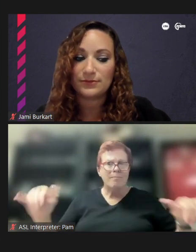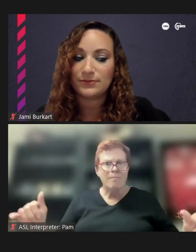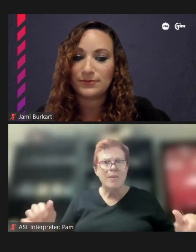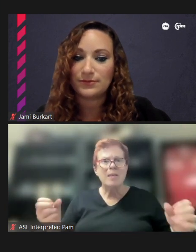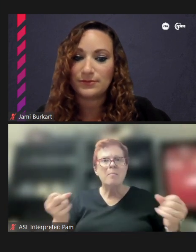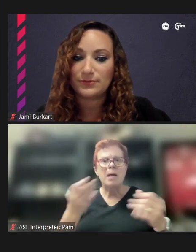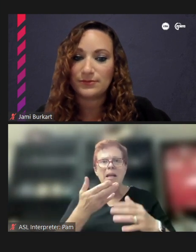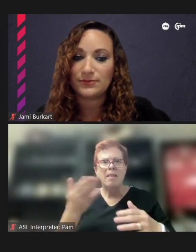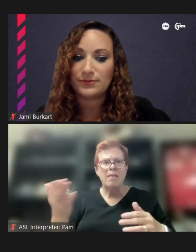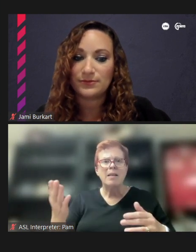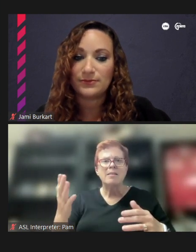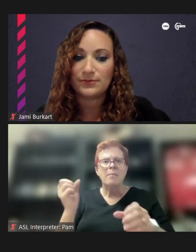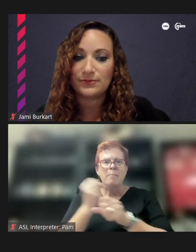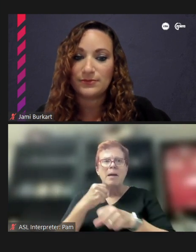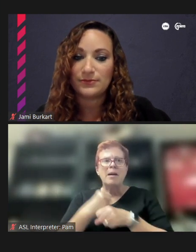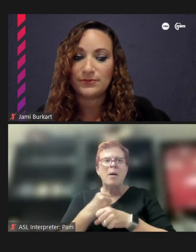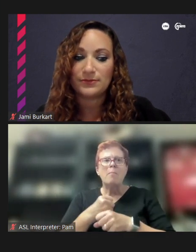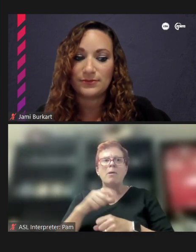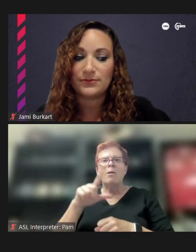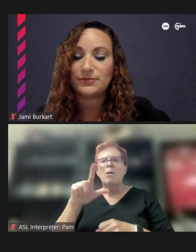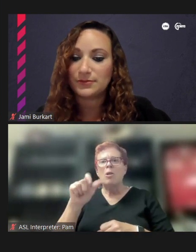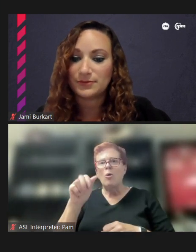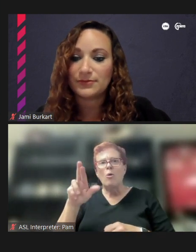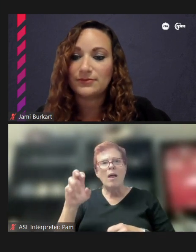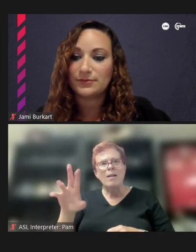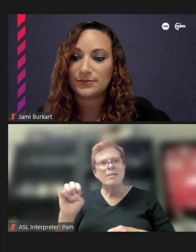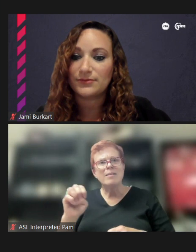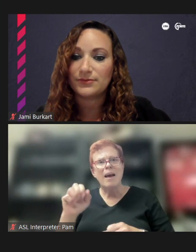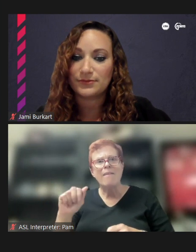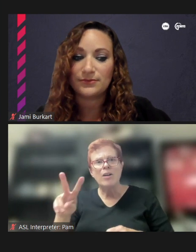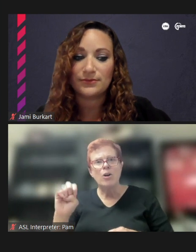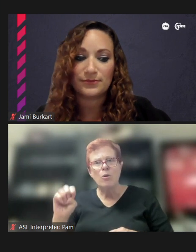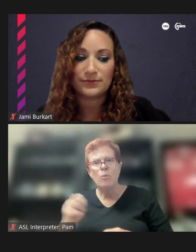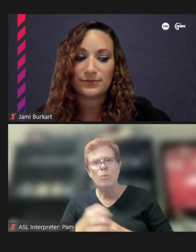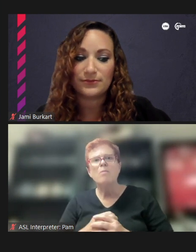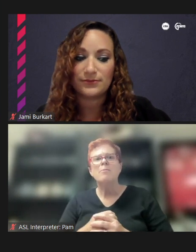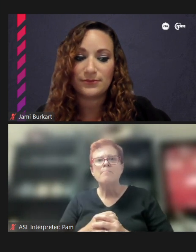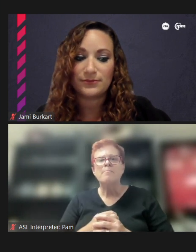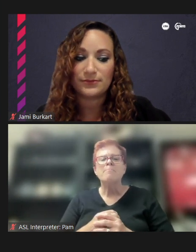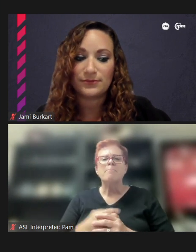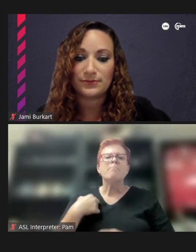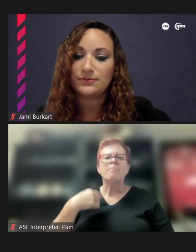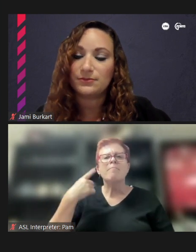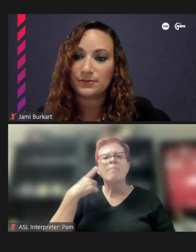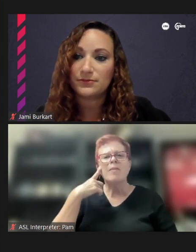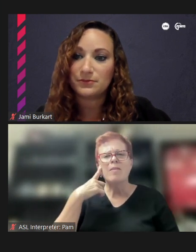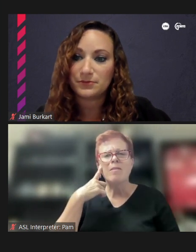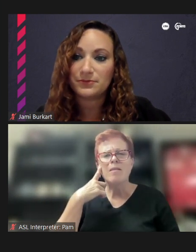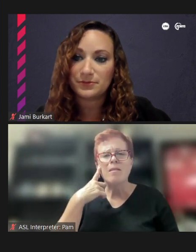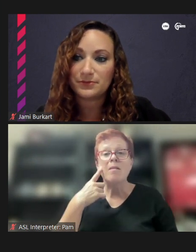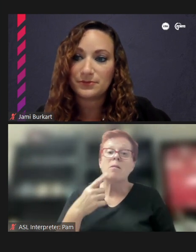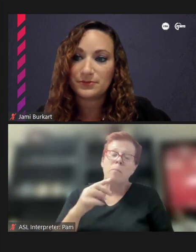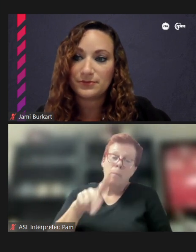makes up Lawrence Avenue, so I think personally, I mean if we want to